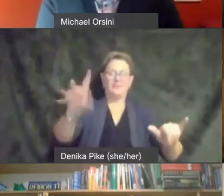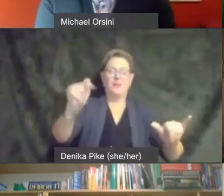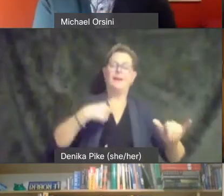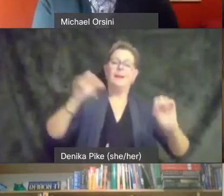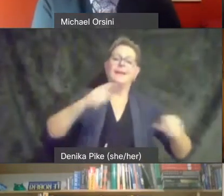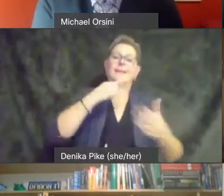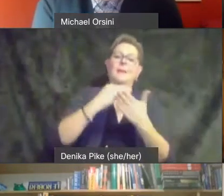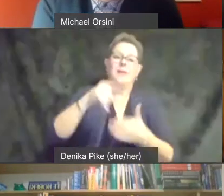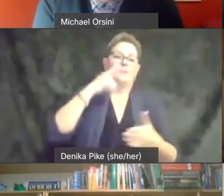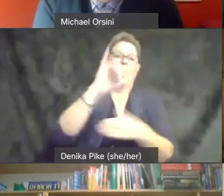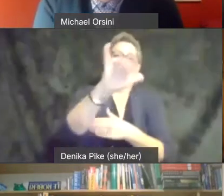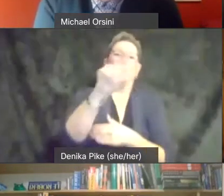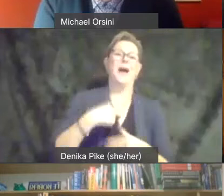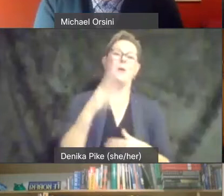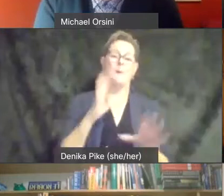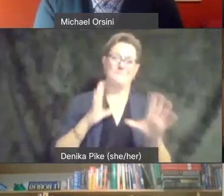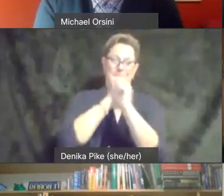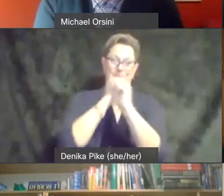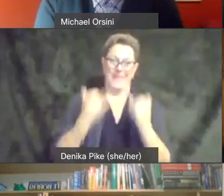I think you so much.